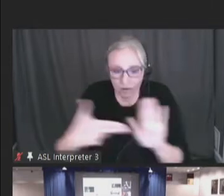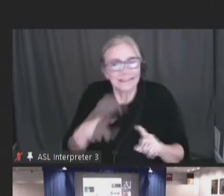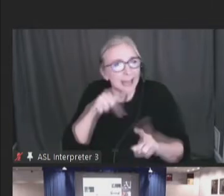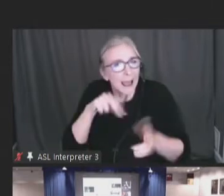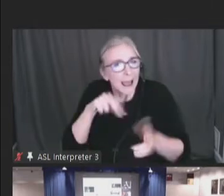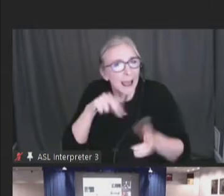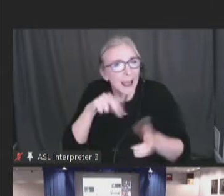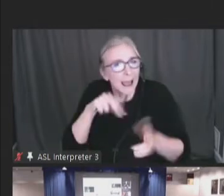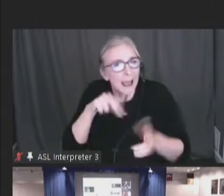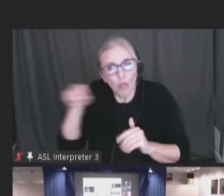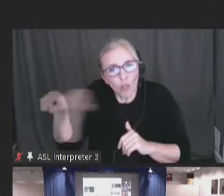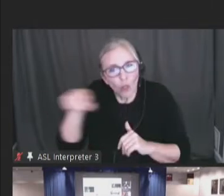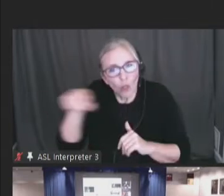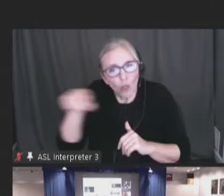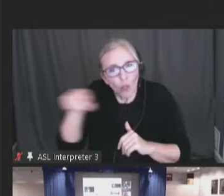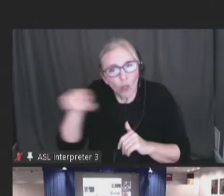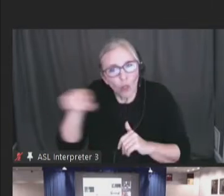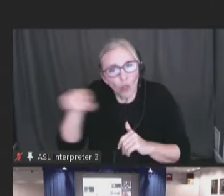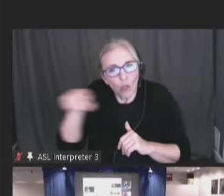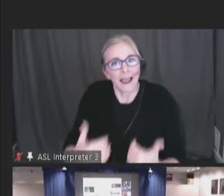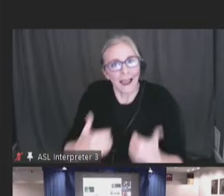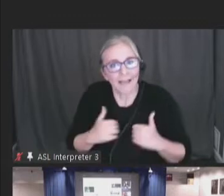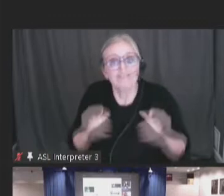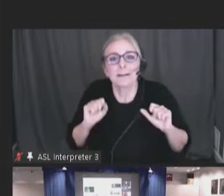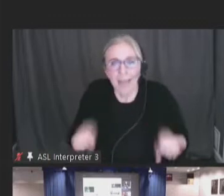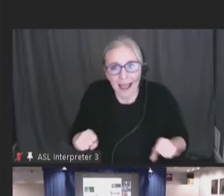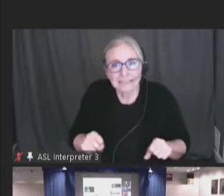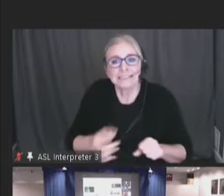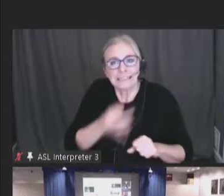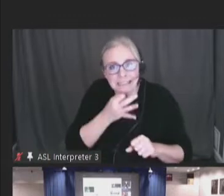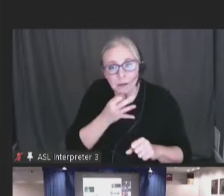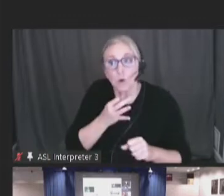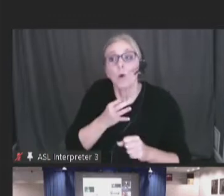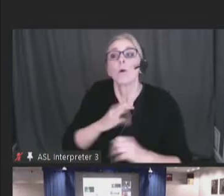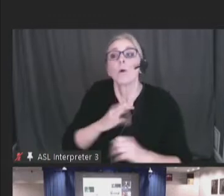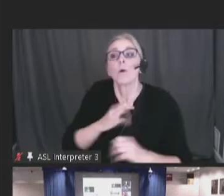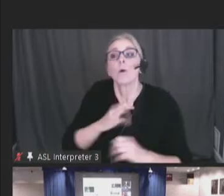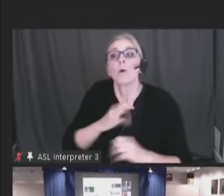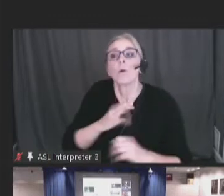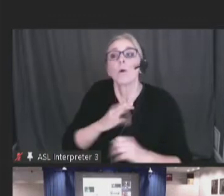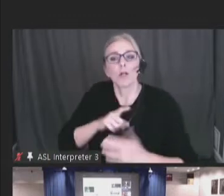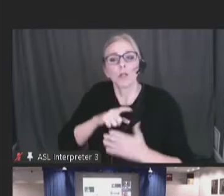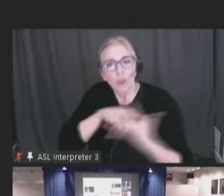organizations had the capacity or met the eligibility requirements to access that